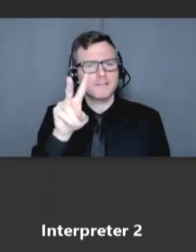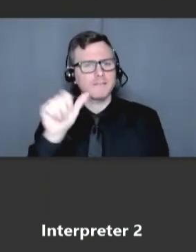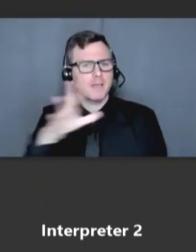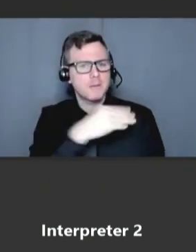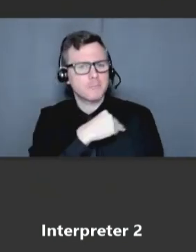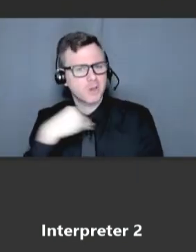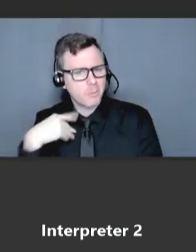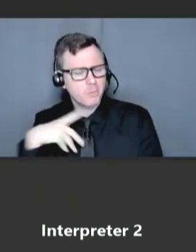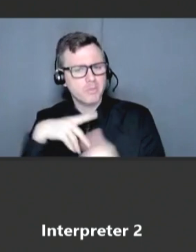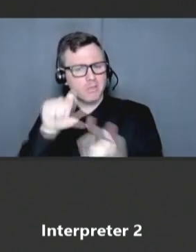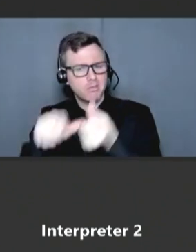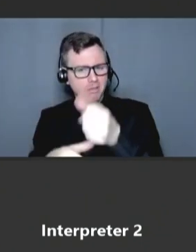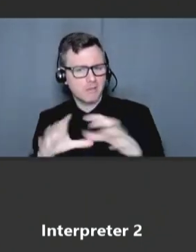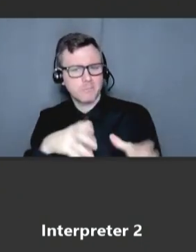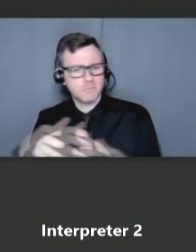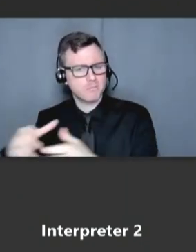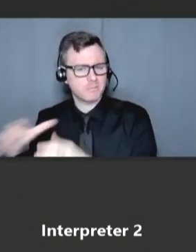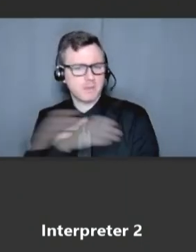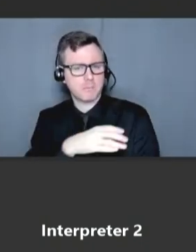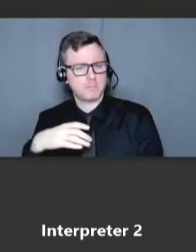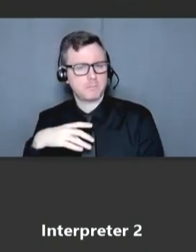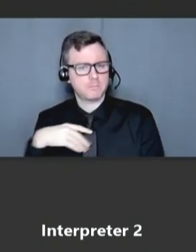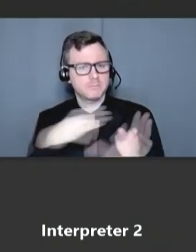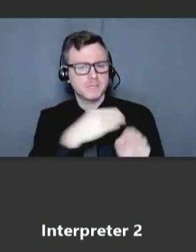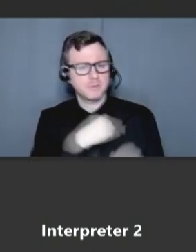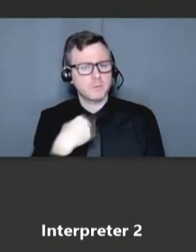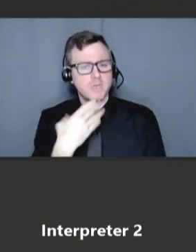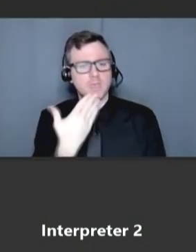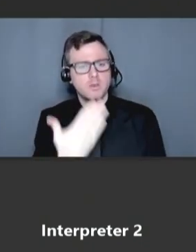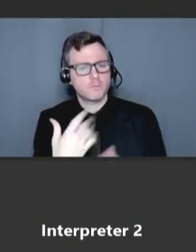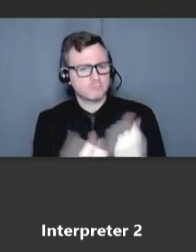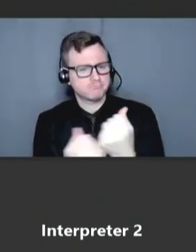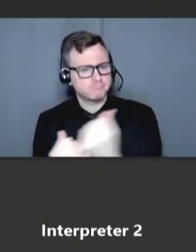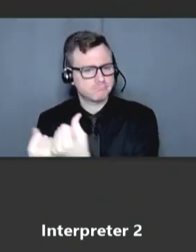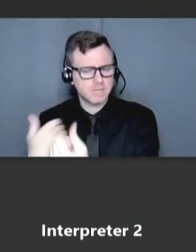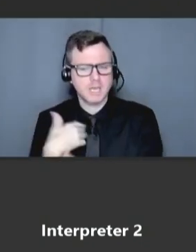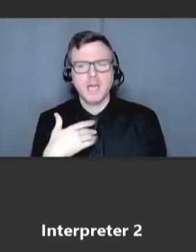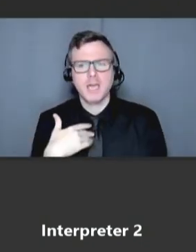to further the work of this committee. I look forward to the presentations and discussion today.